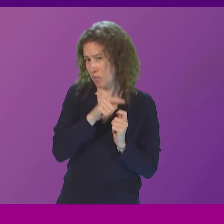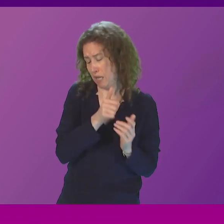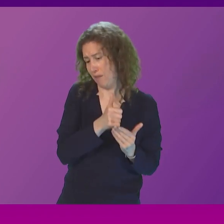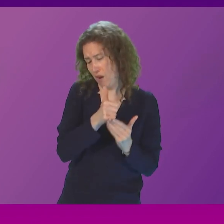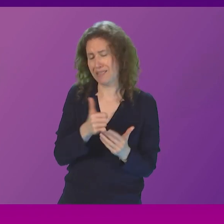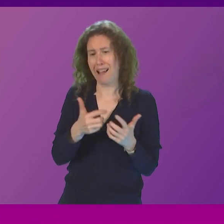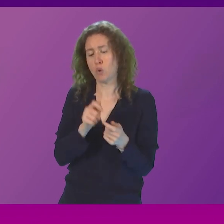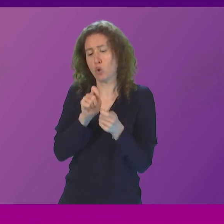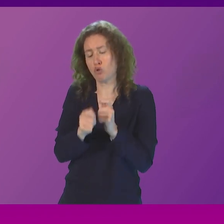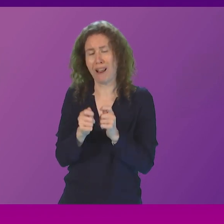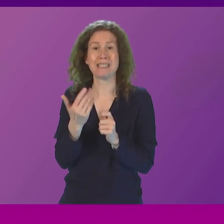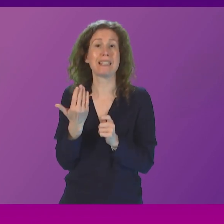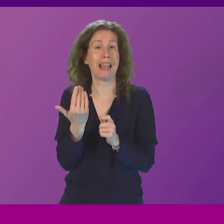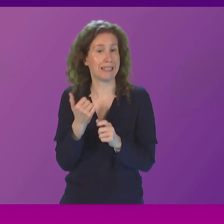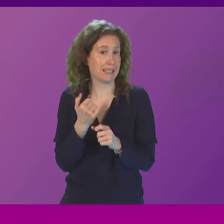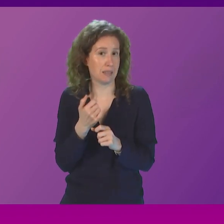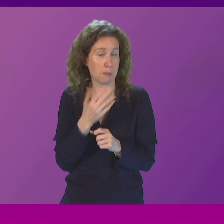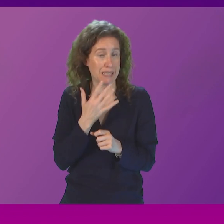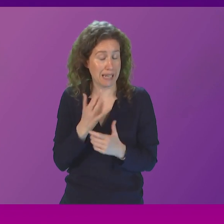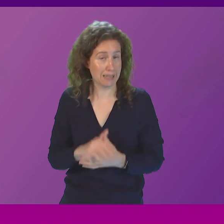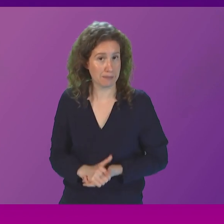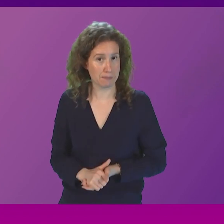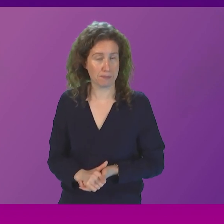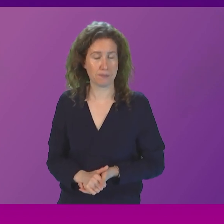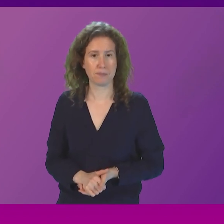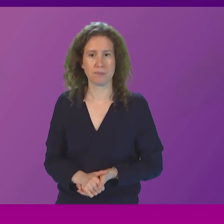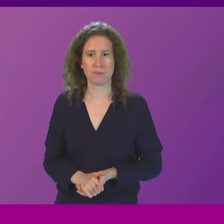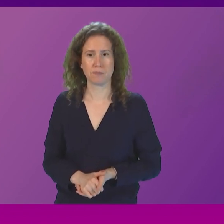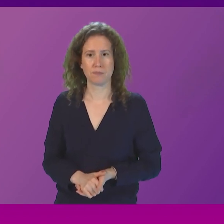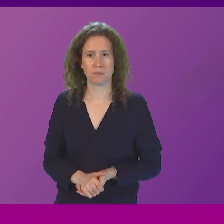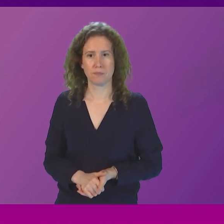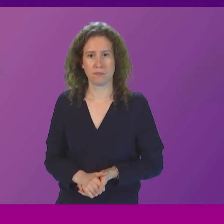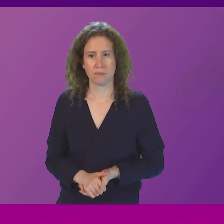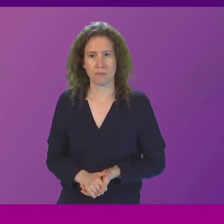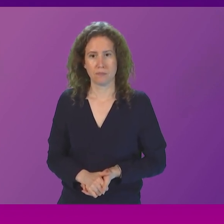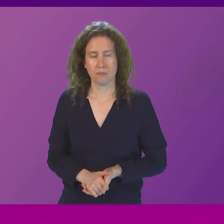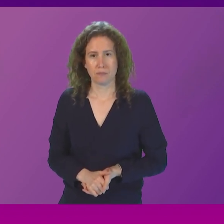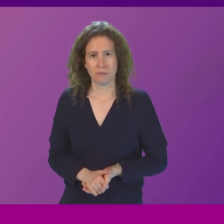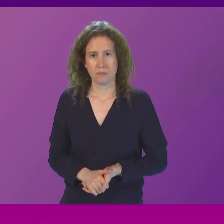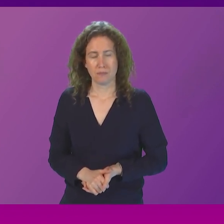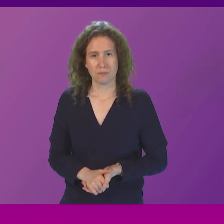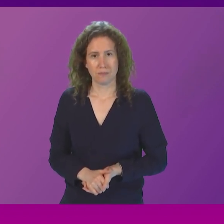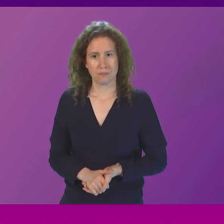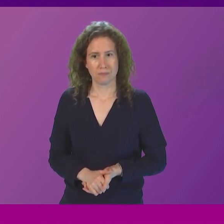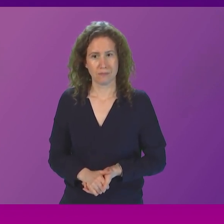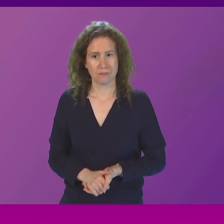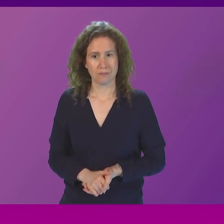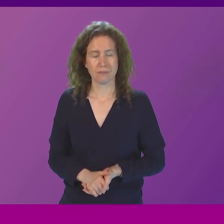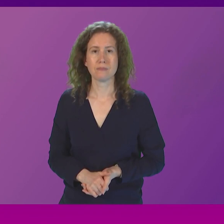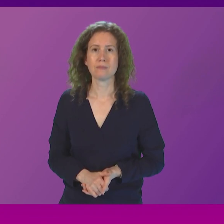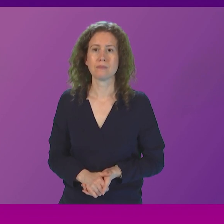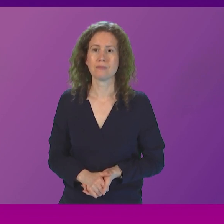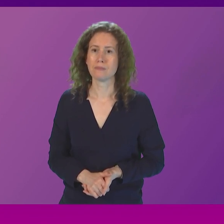correct his latest gaffe?